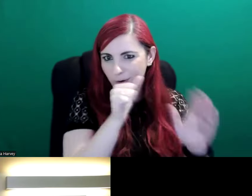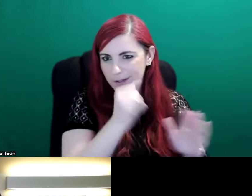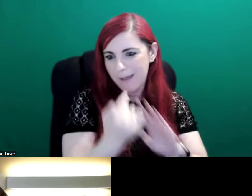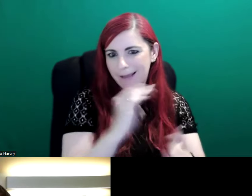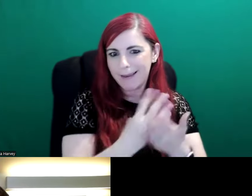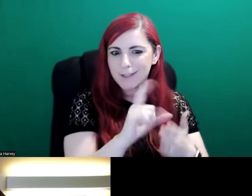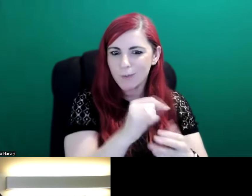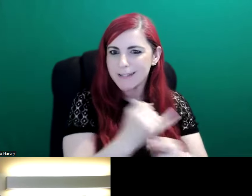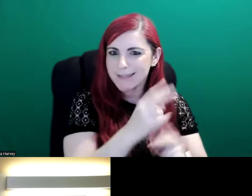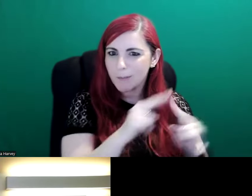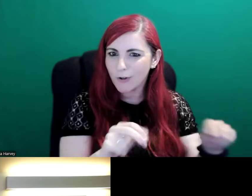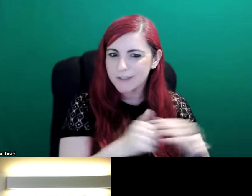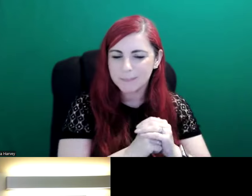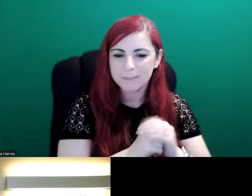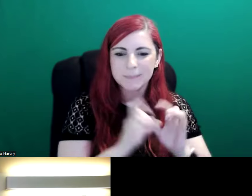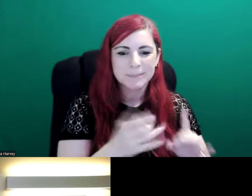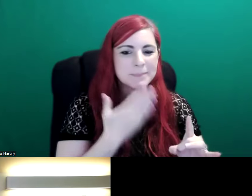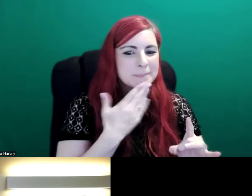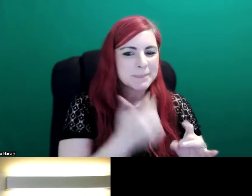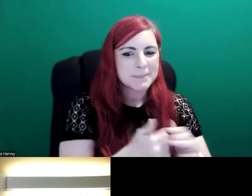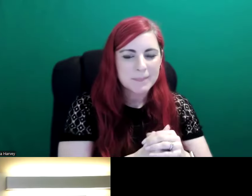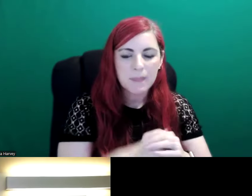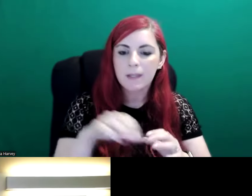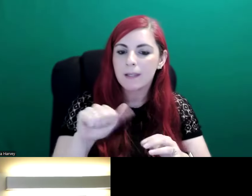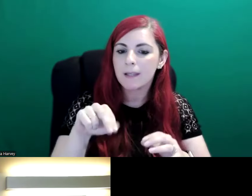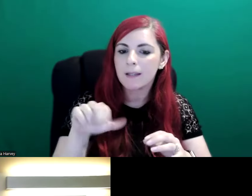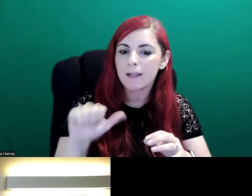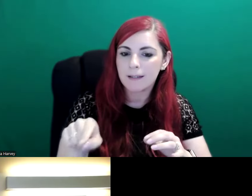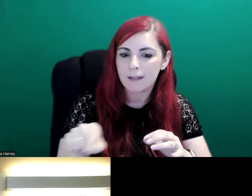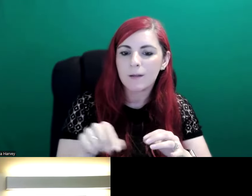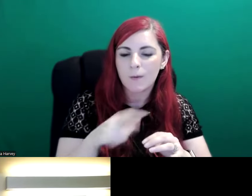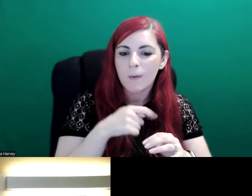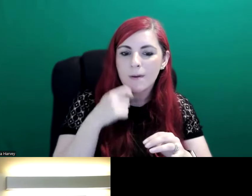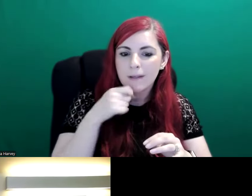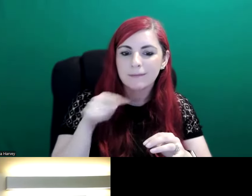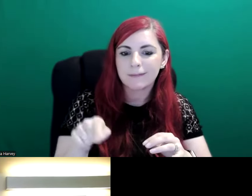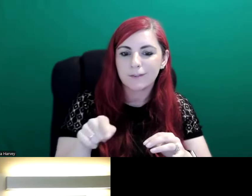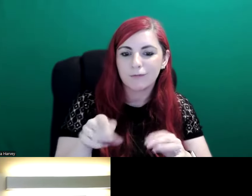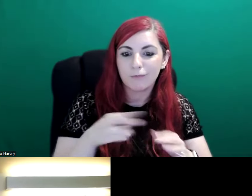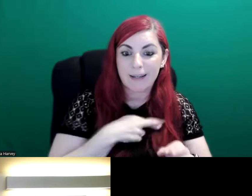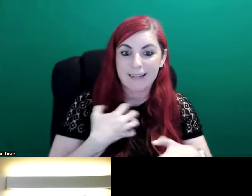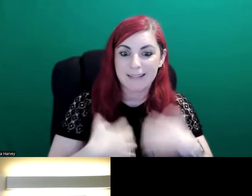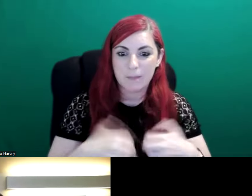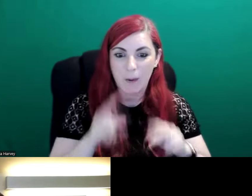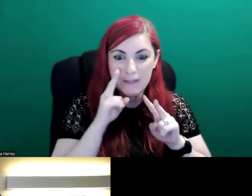Joanne Drum: Absolutely. Thank you. Anna, who said she's really excited about seeing the exhibition, is now thinking a bit more, and she says when she's traveling, she